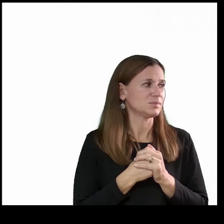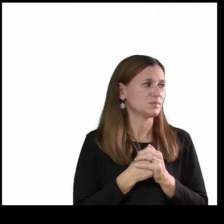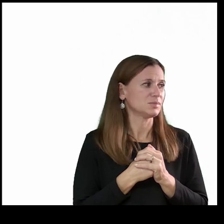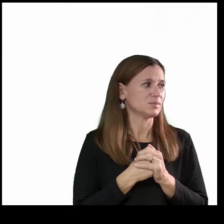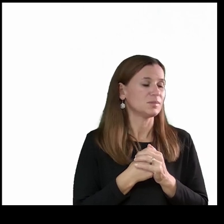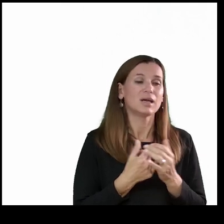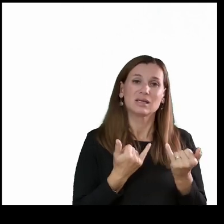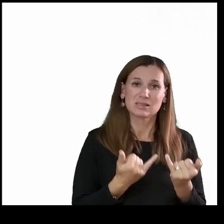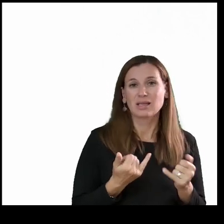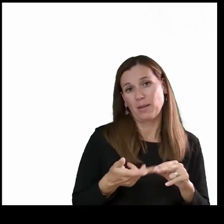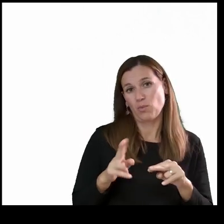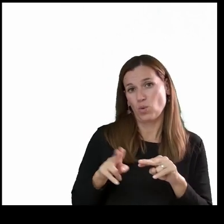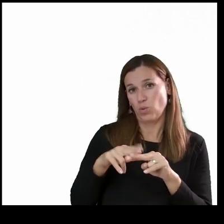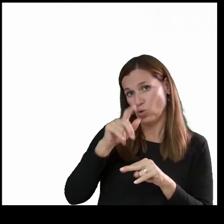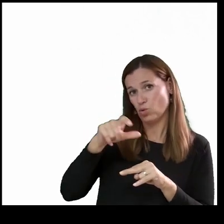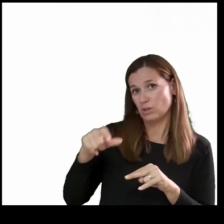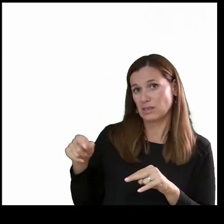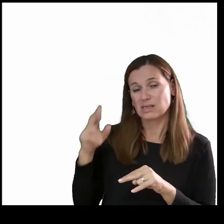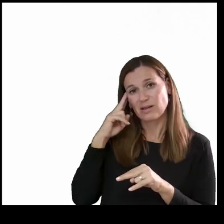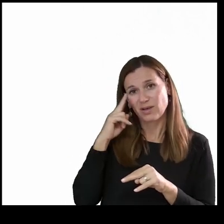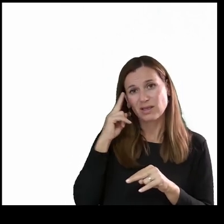of this issue, of this problem, and solutions are